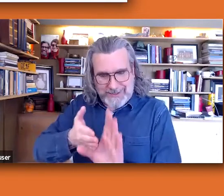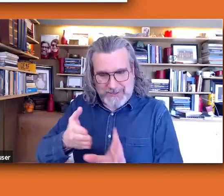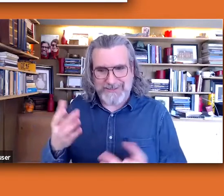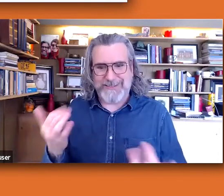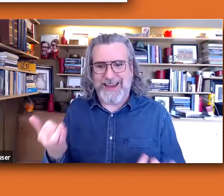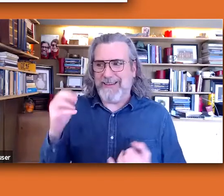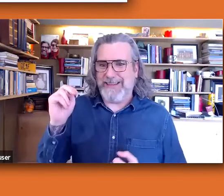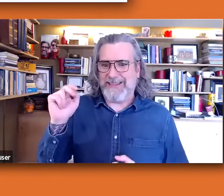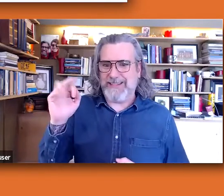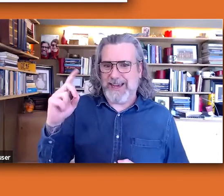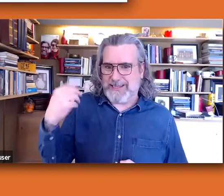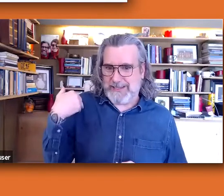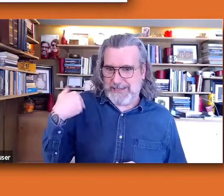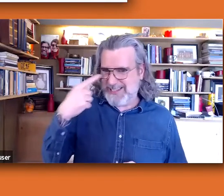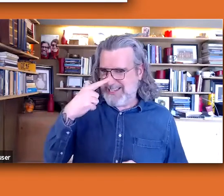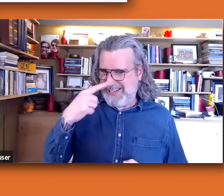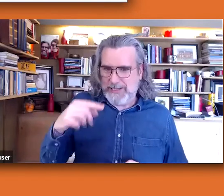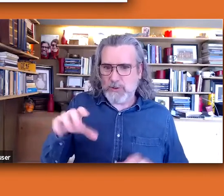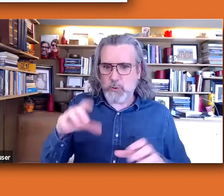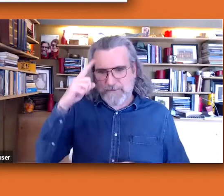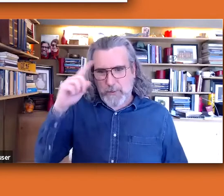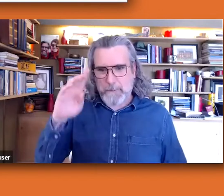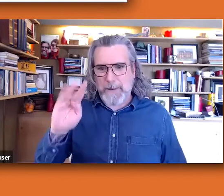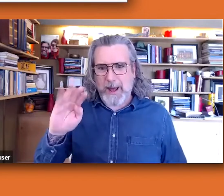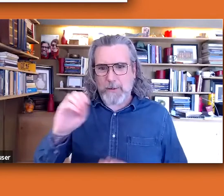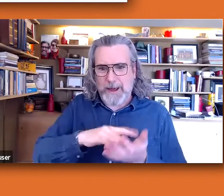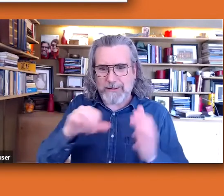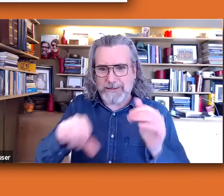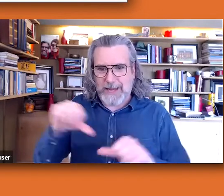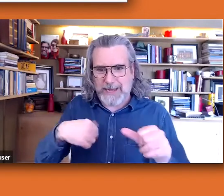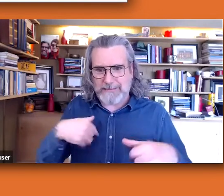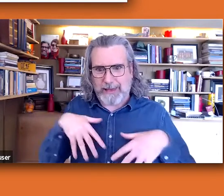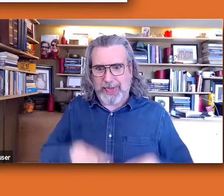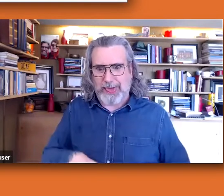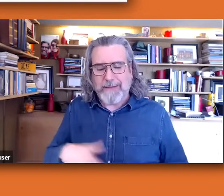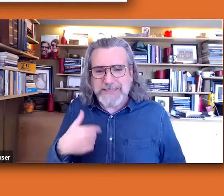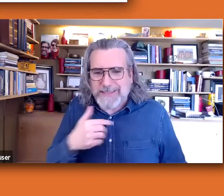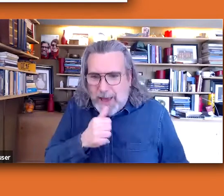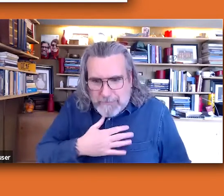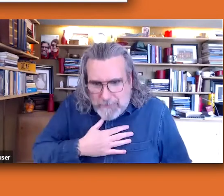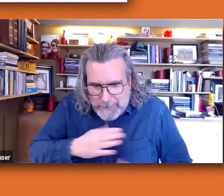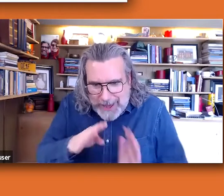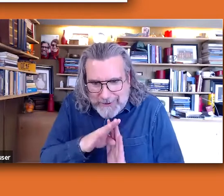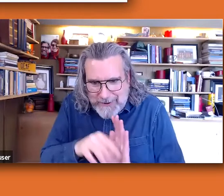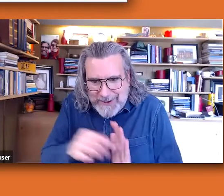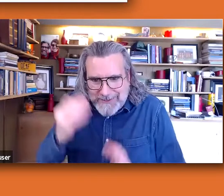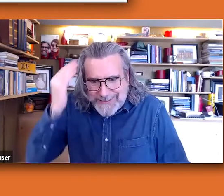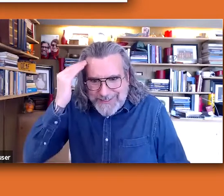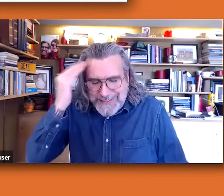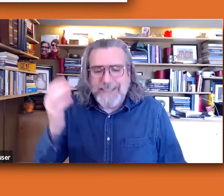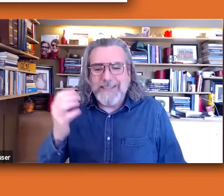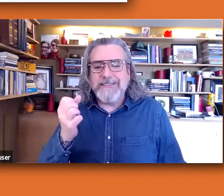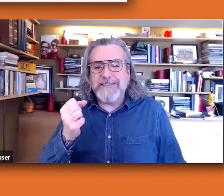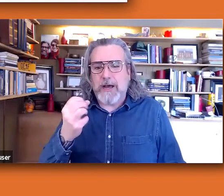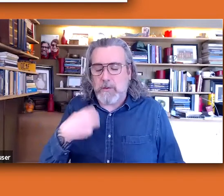and now I was being asked by NTID to do it in biomedical fields and, you know, that's not my background.